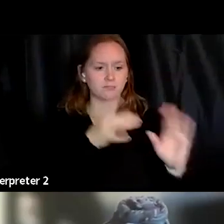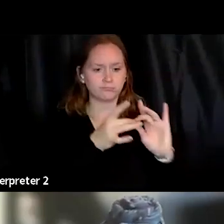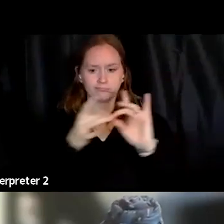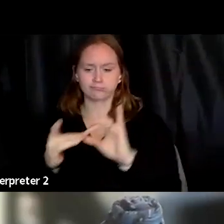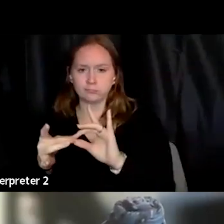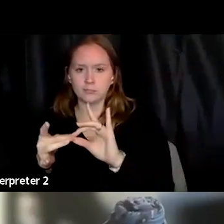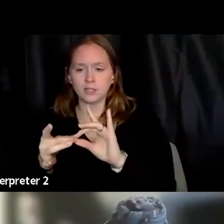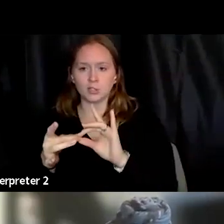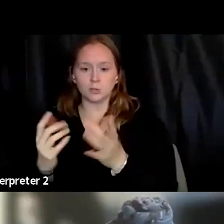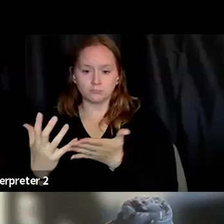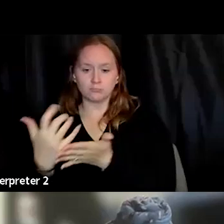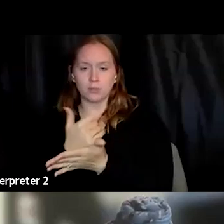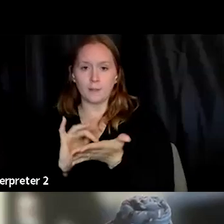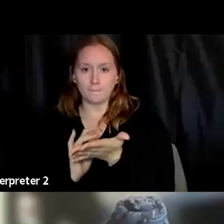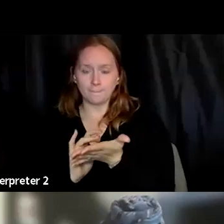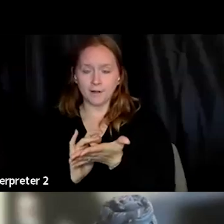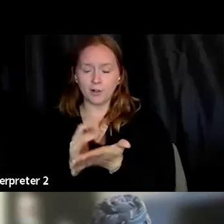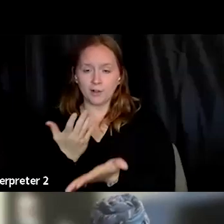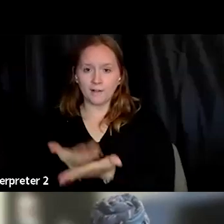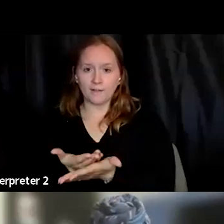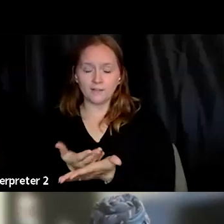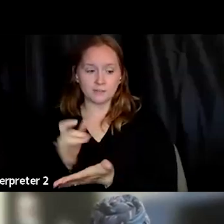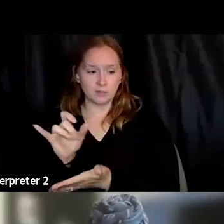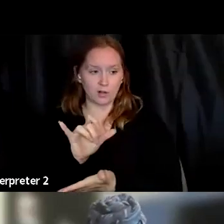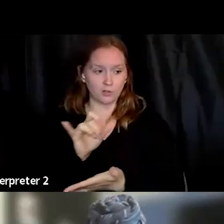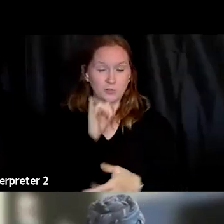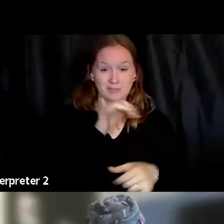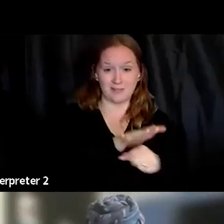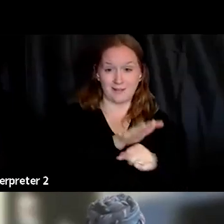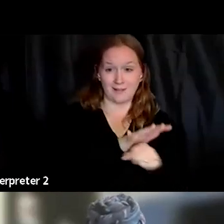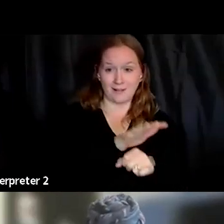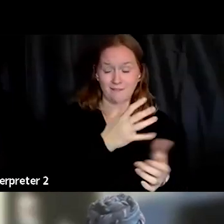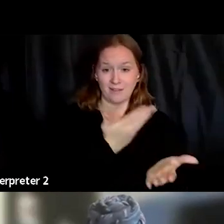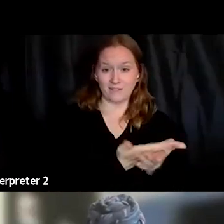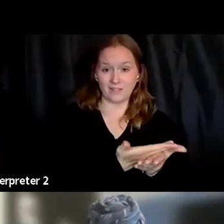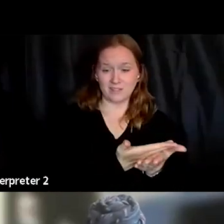but also the applicants that again, lack that evidence. So when we're reviewing MSRs,